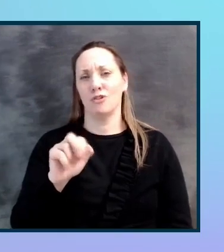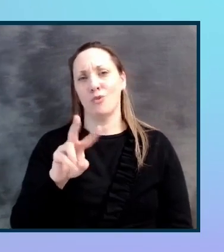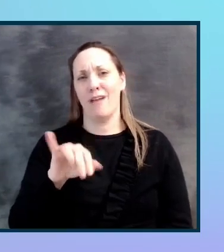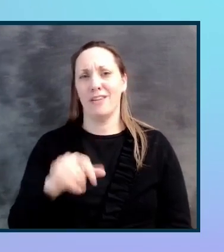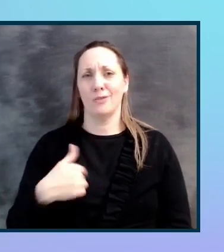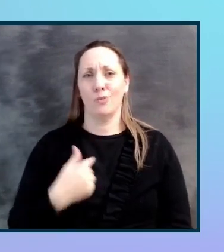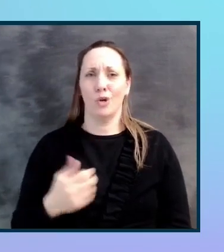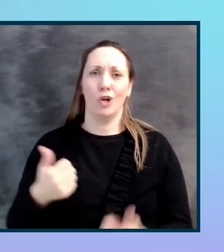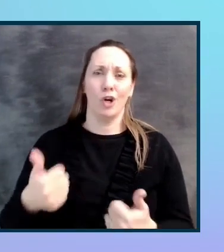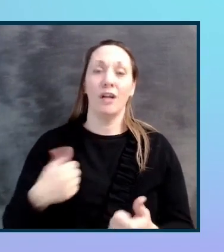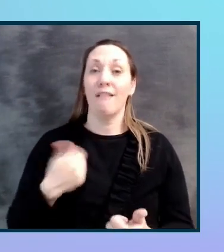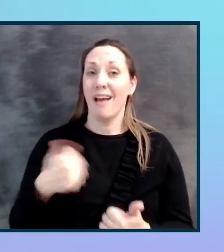So any questions from anybody?